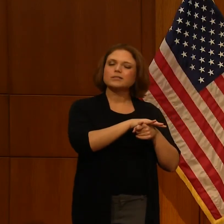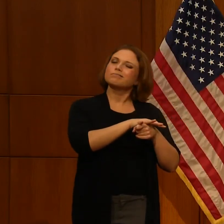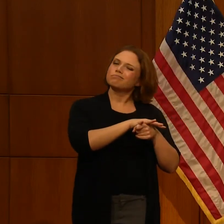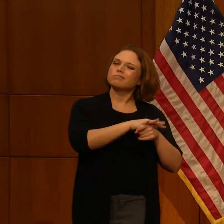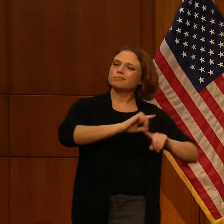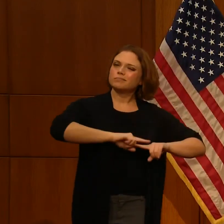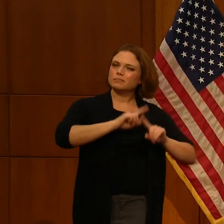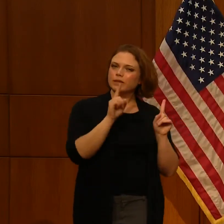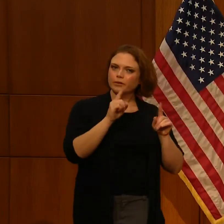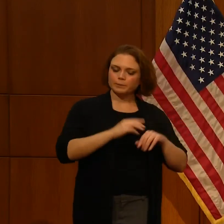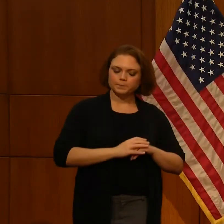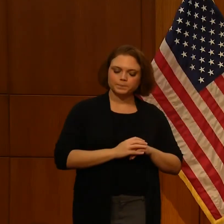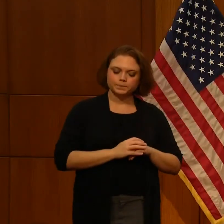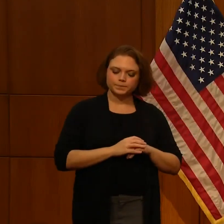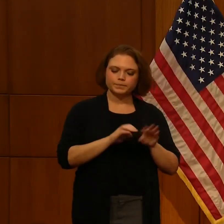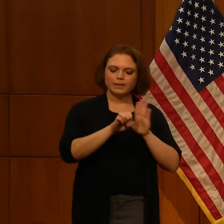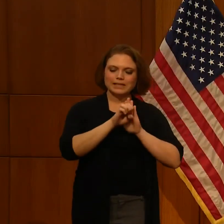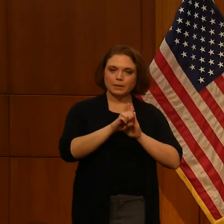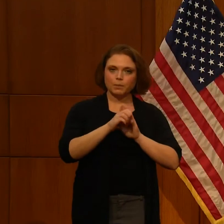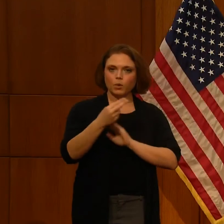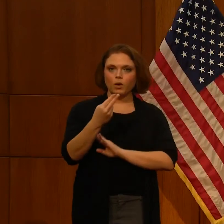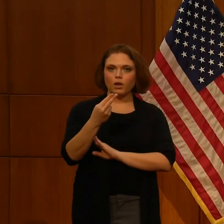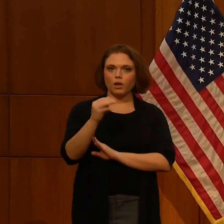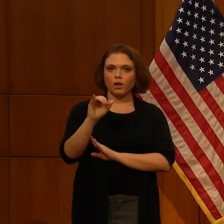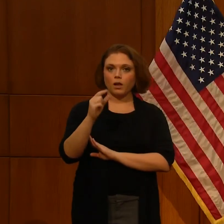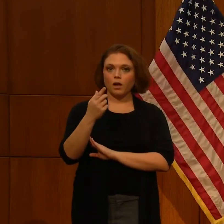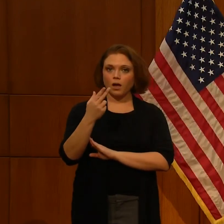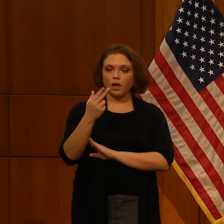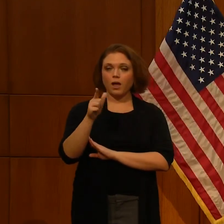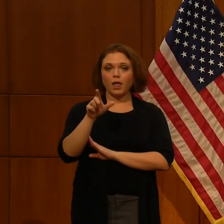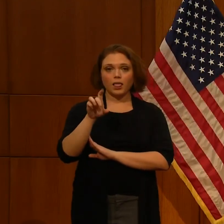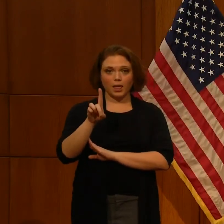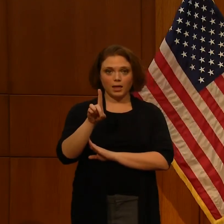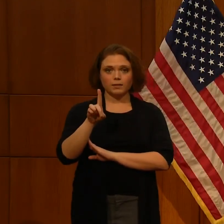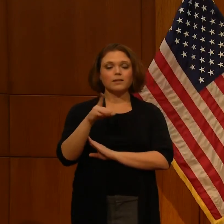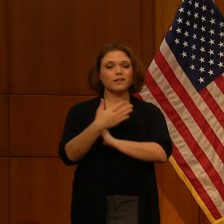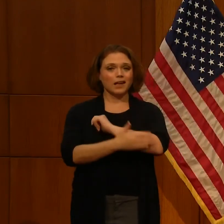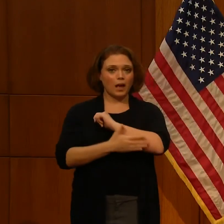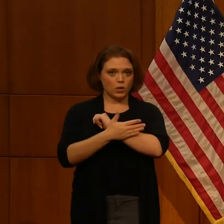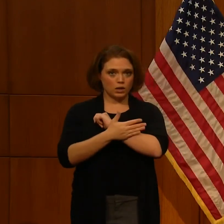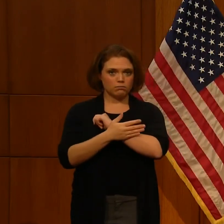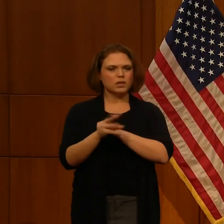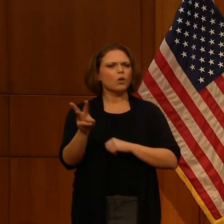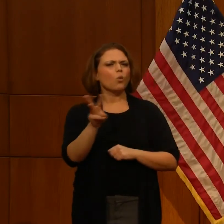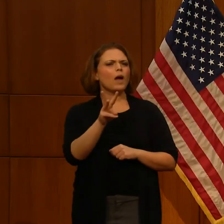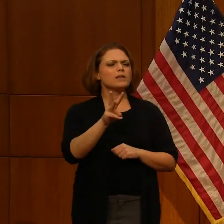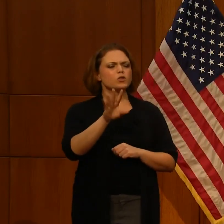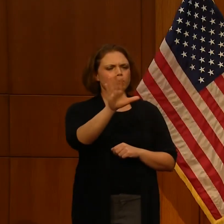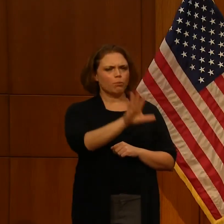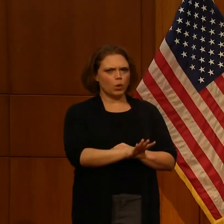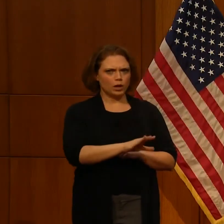NUMBERS ARE VERY DIFFERENT. FOR